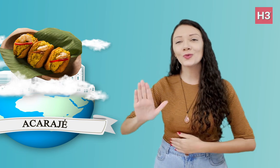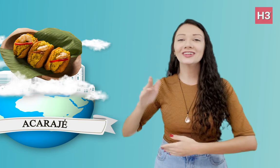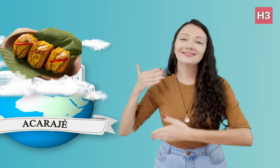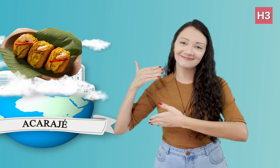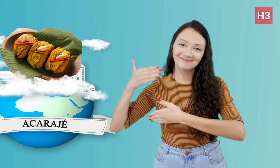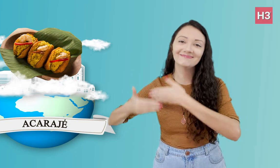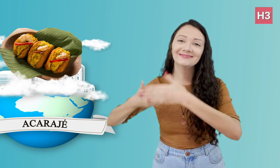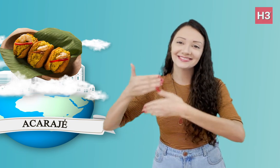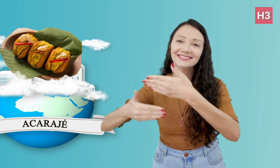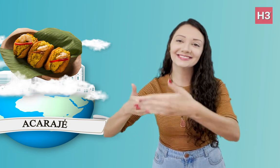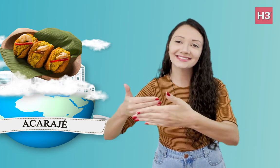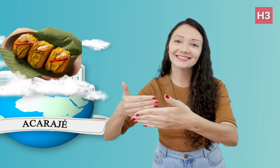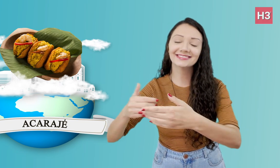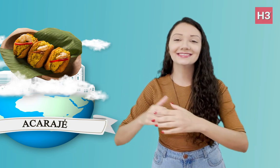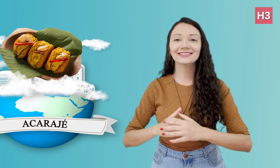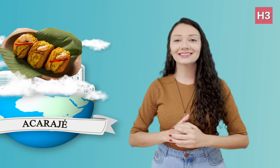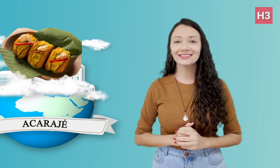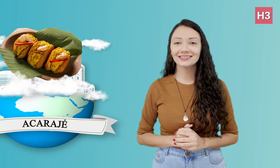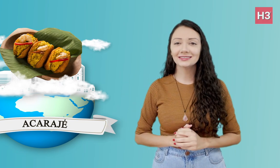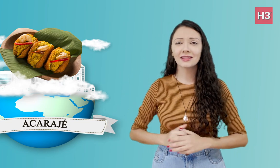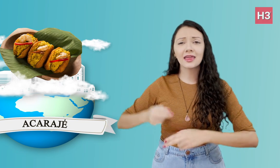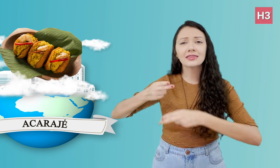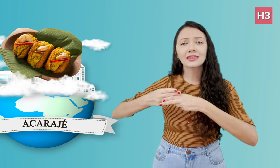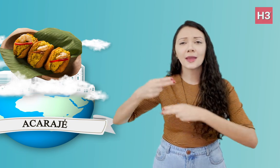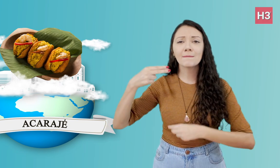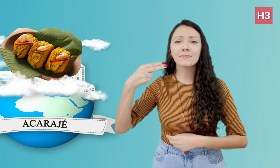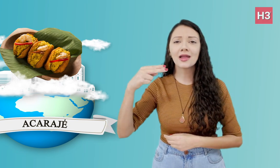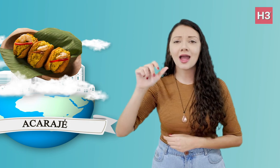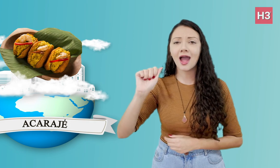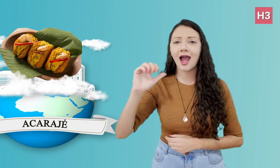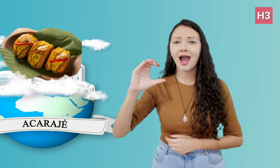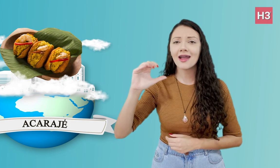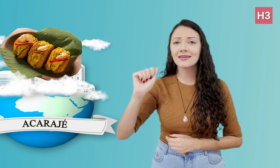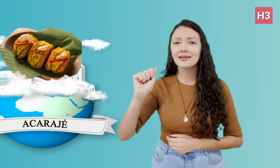the Yoruba African language: